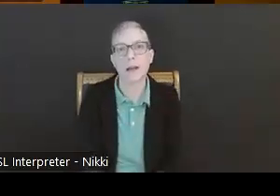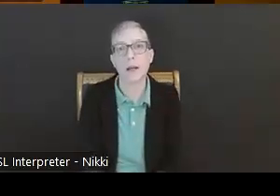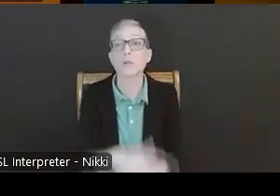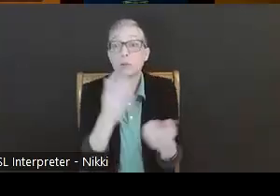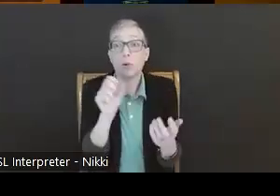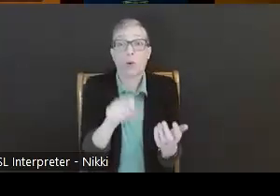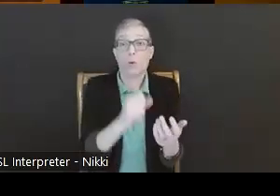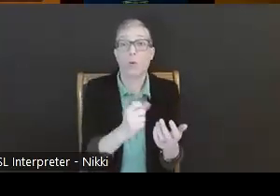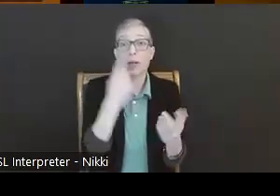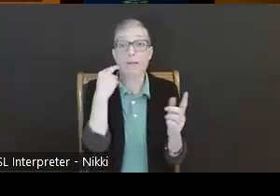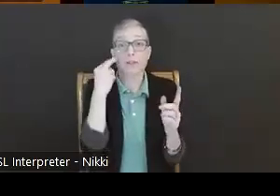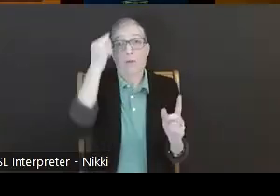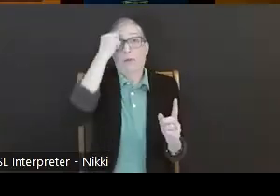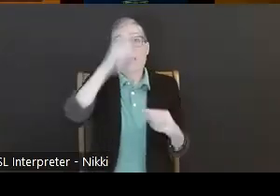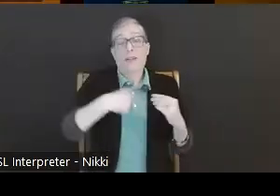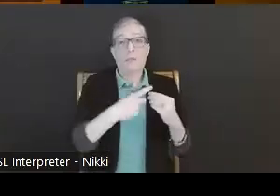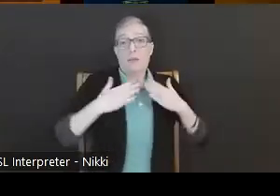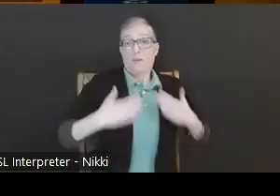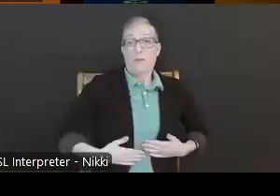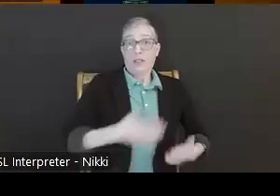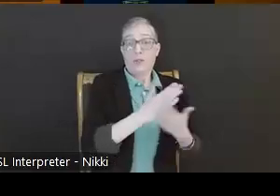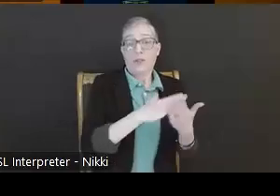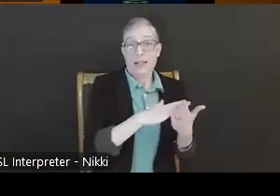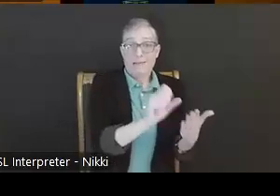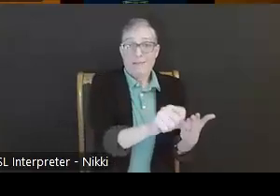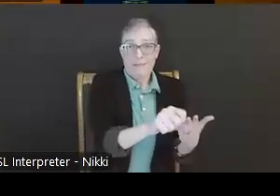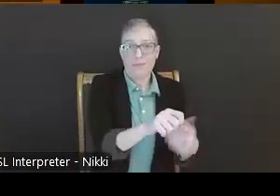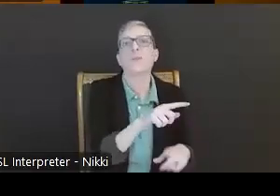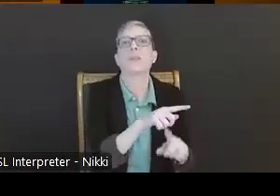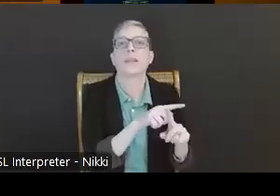of caregiving in the context of cancer also gives a bit of an opportunity there's a lot of